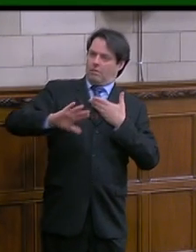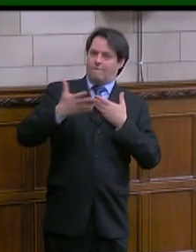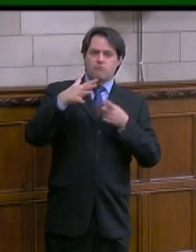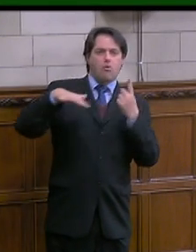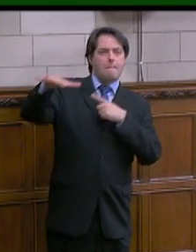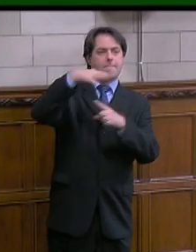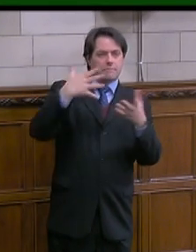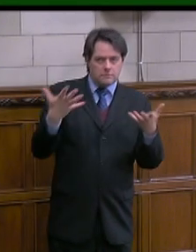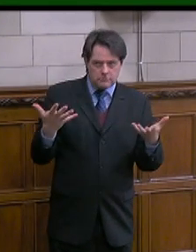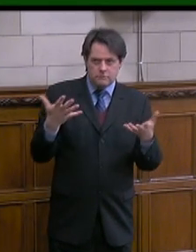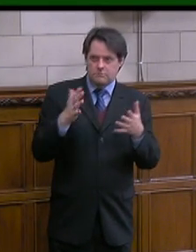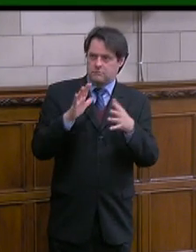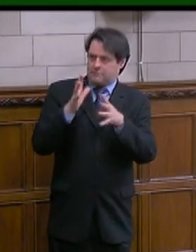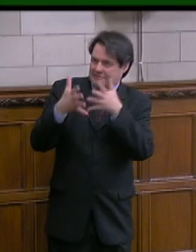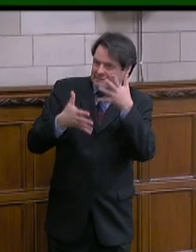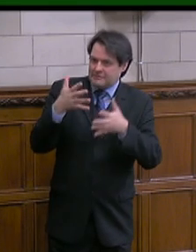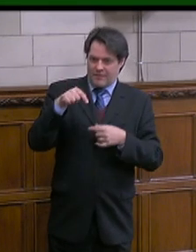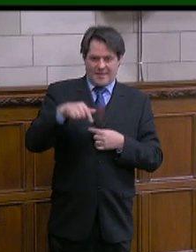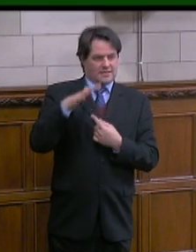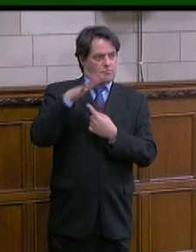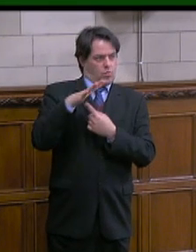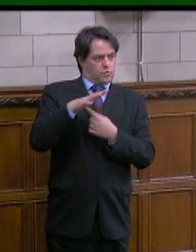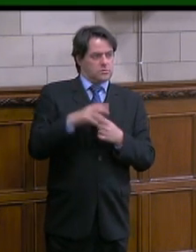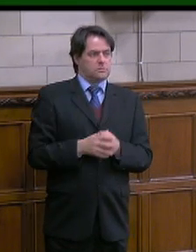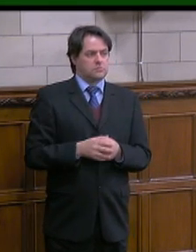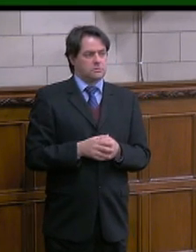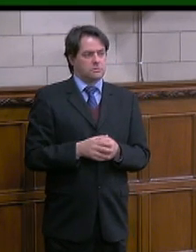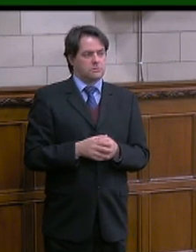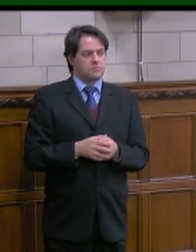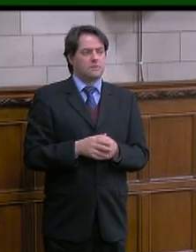That is an important point. The hon.